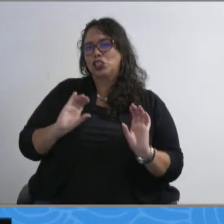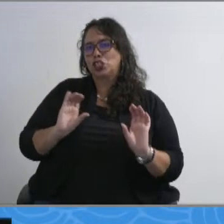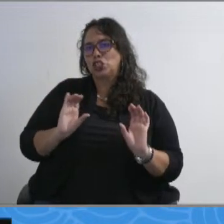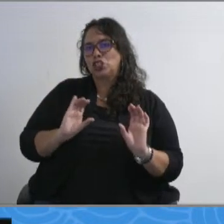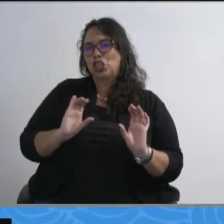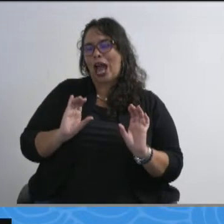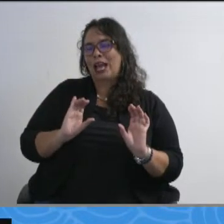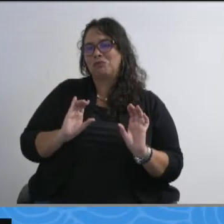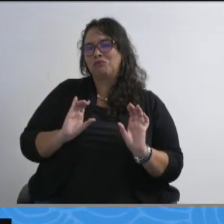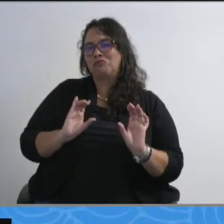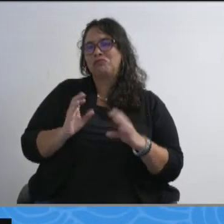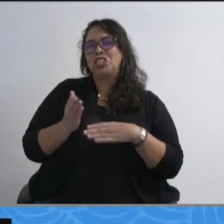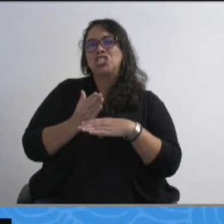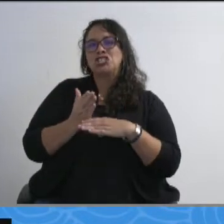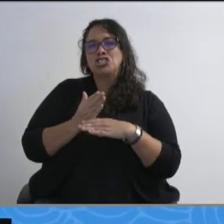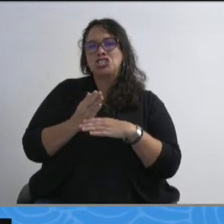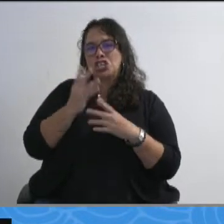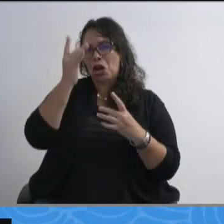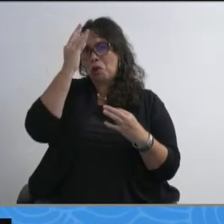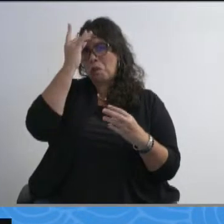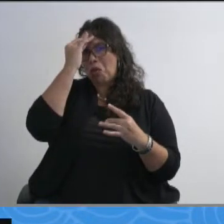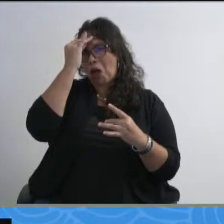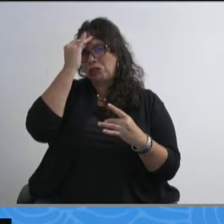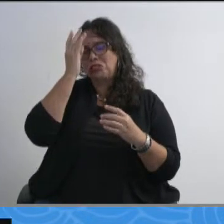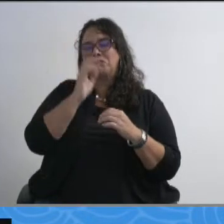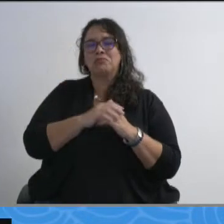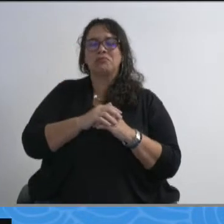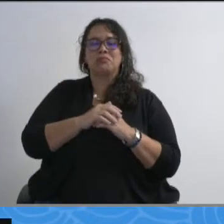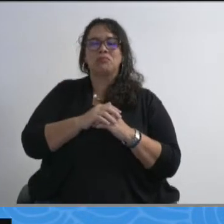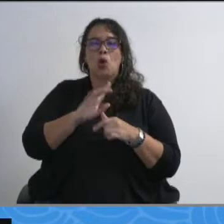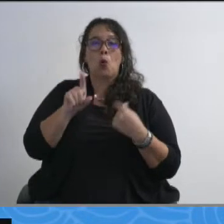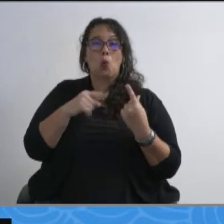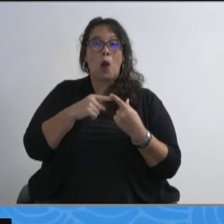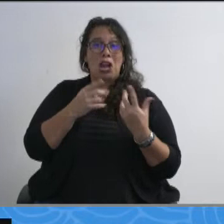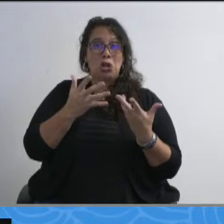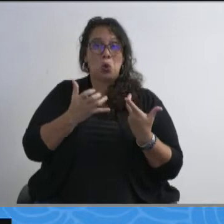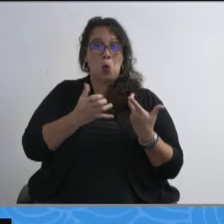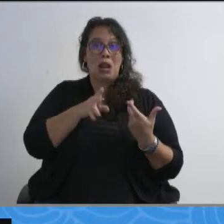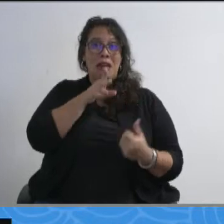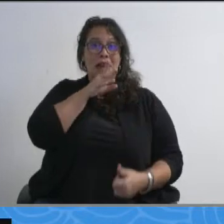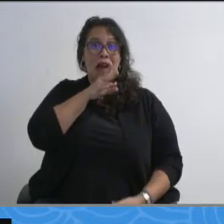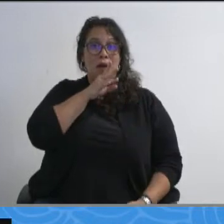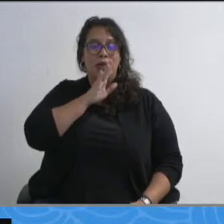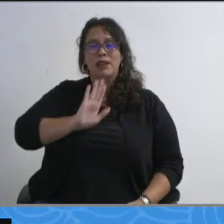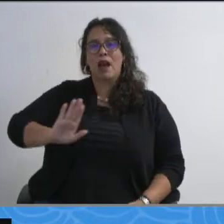When it's time to share comments, make sure you raise your hand using the "raise hand" feature.